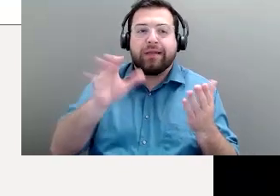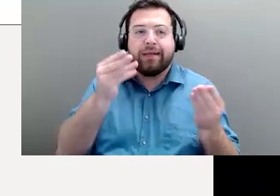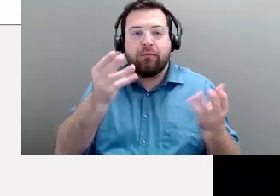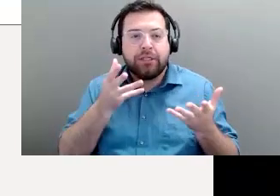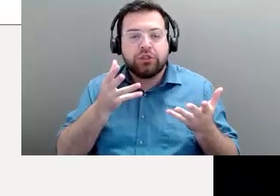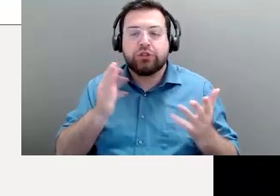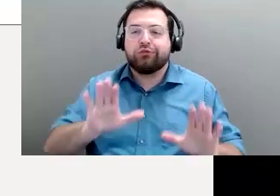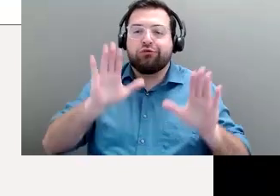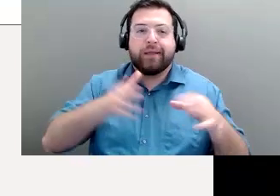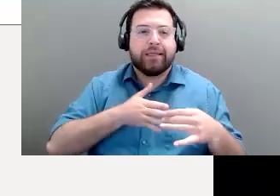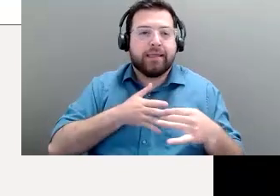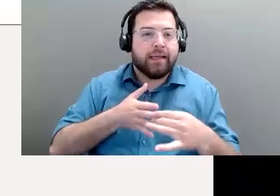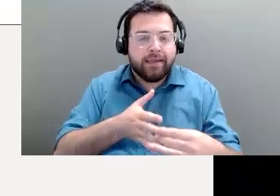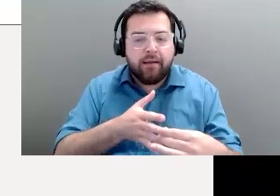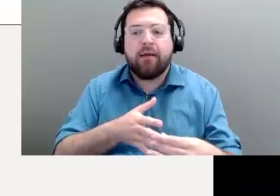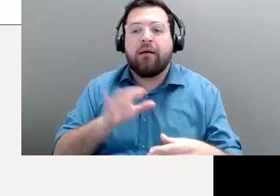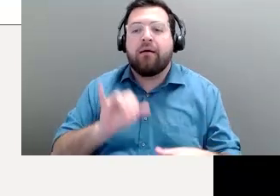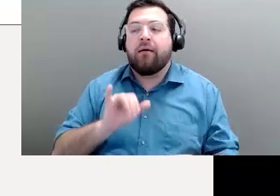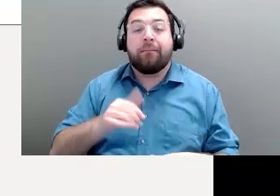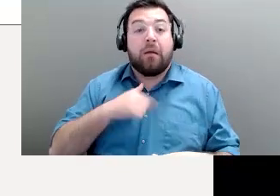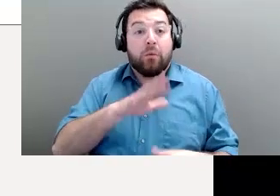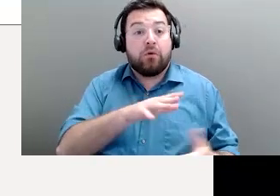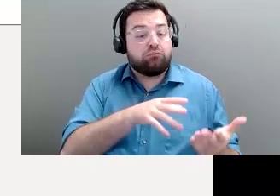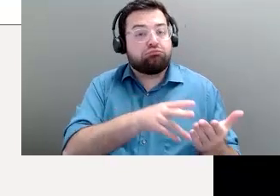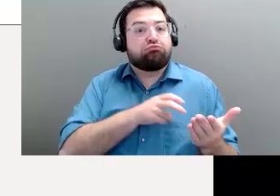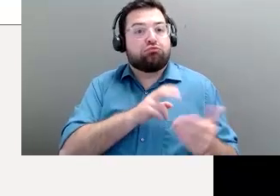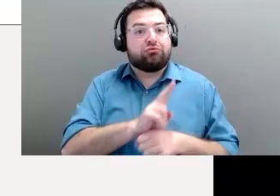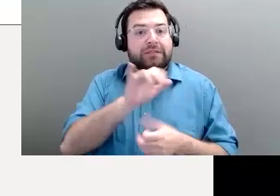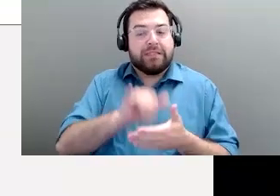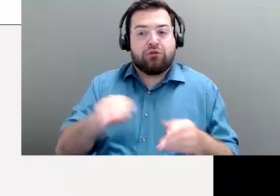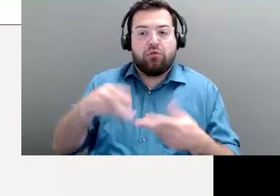I'll be using that to provide sort of a brief overview about DE and RSI.